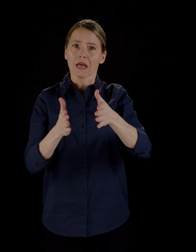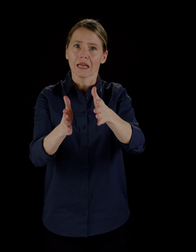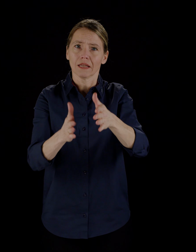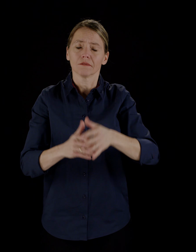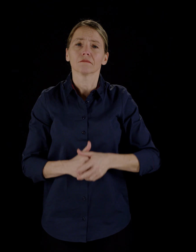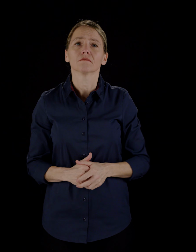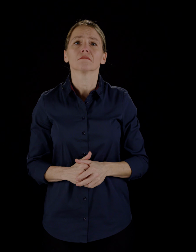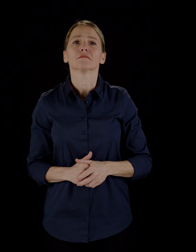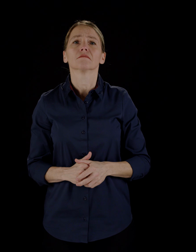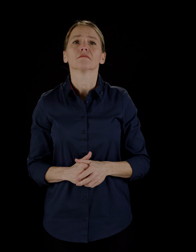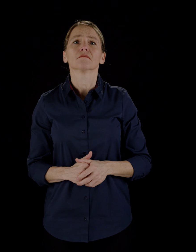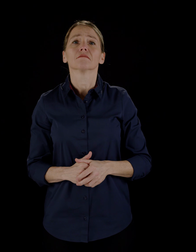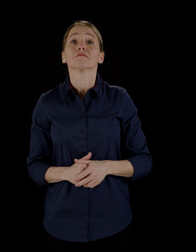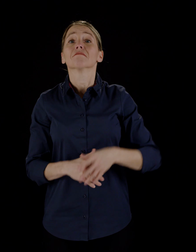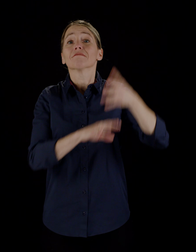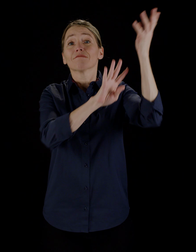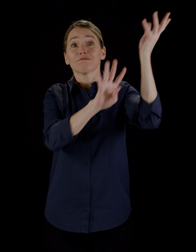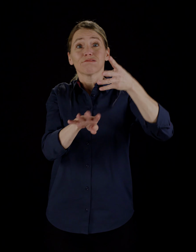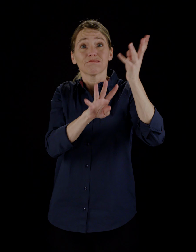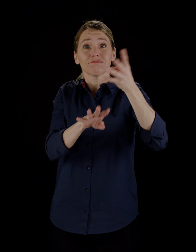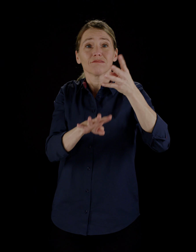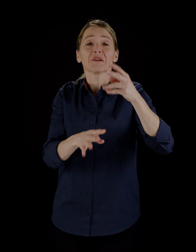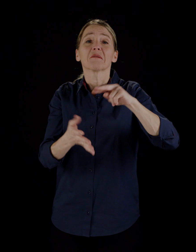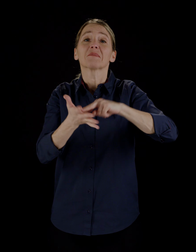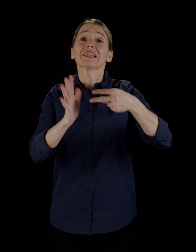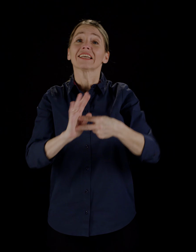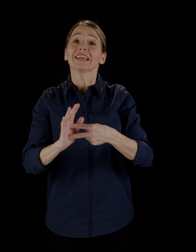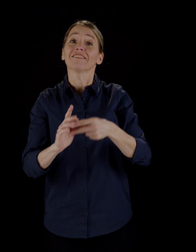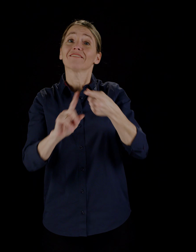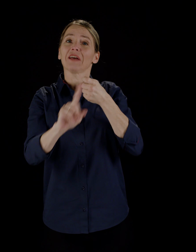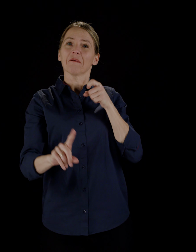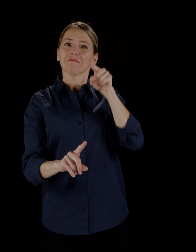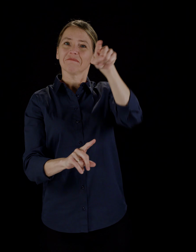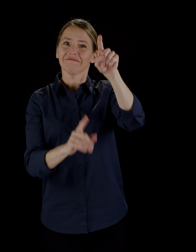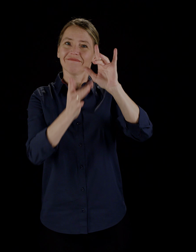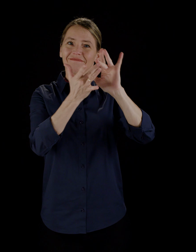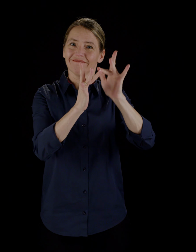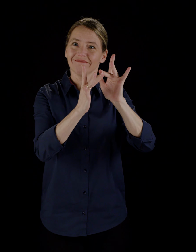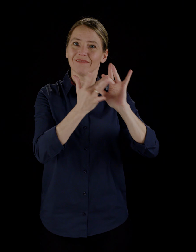To ensure that customers have an appropriate data plan in place, they should understand